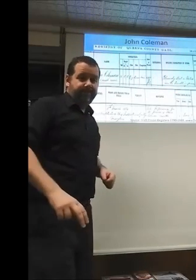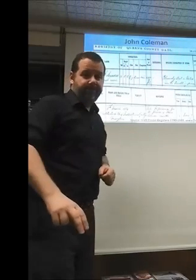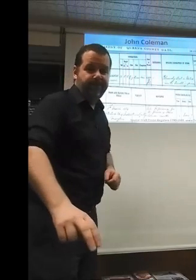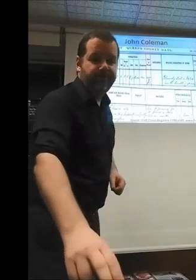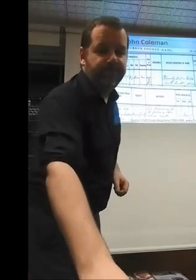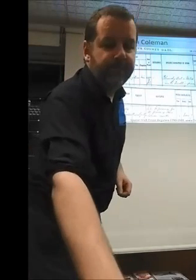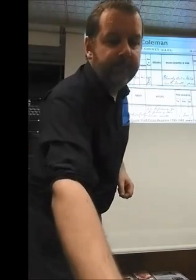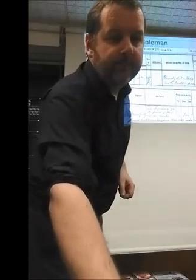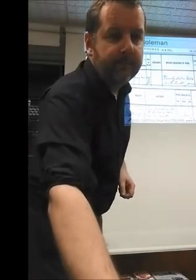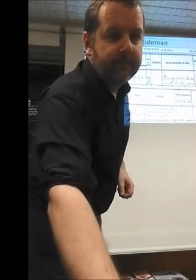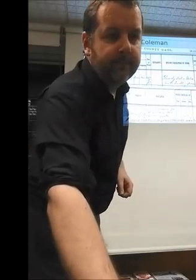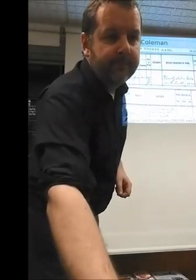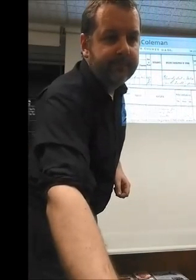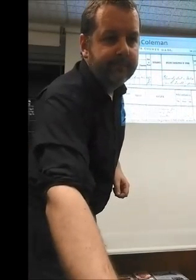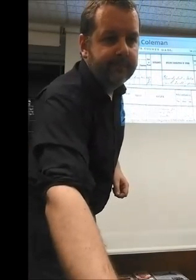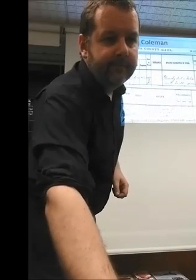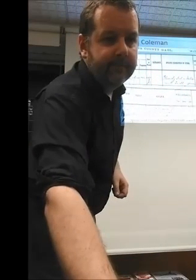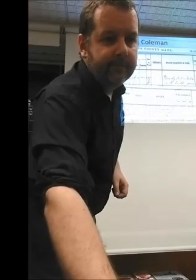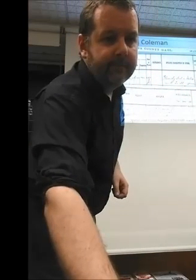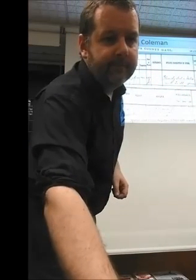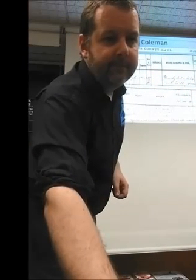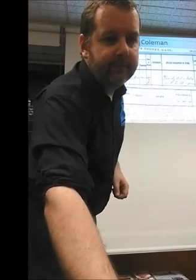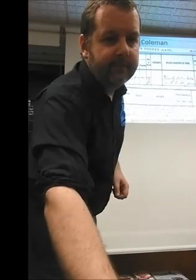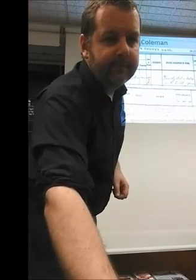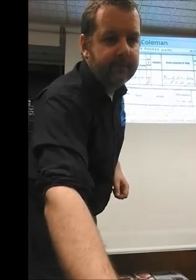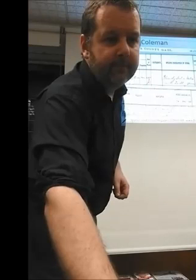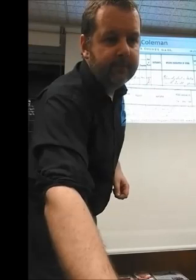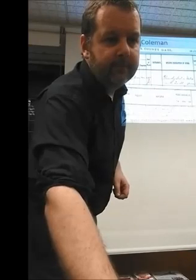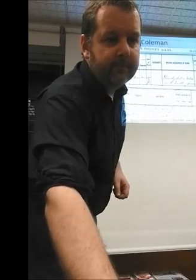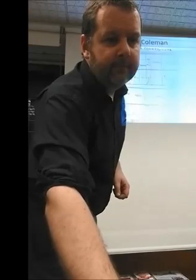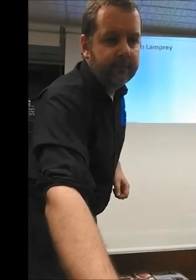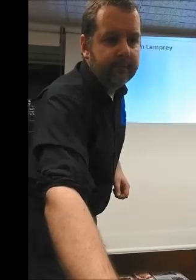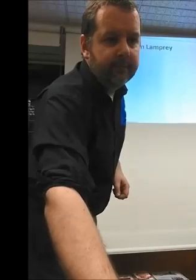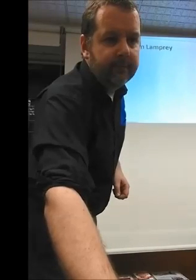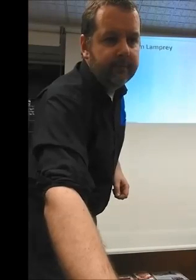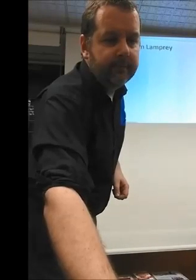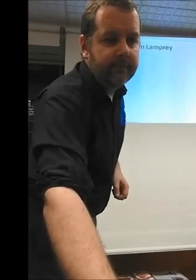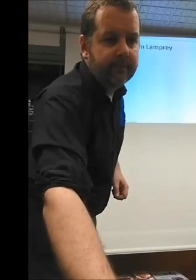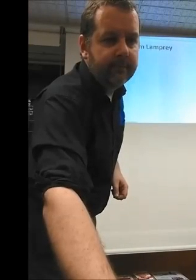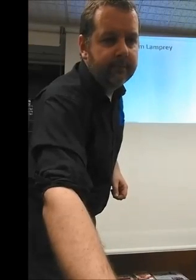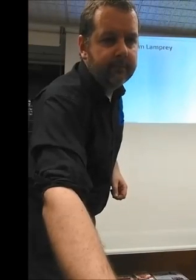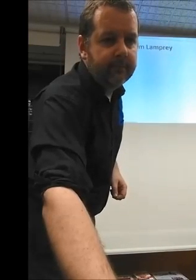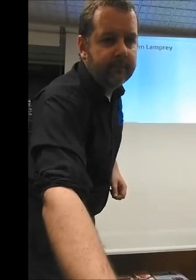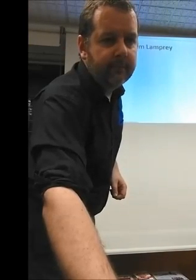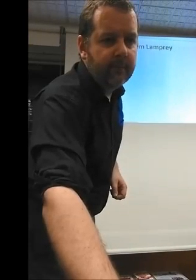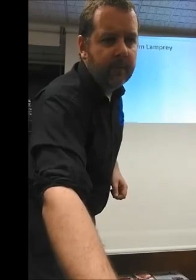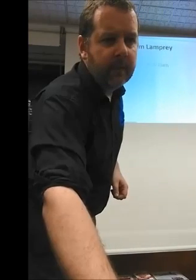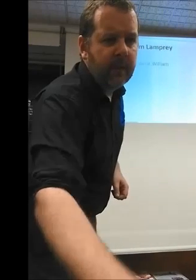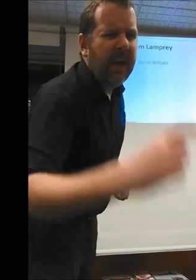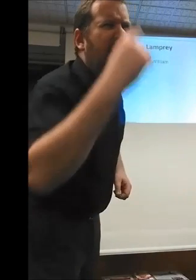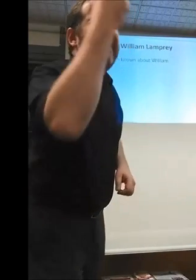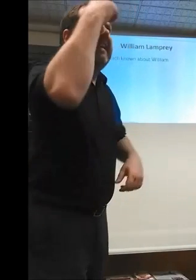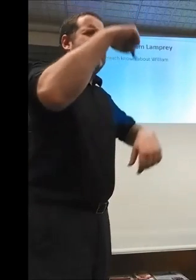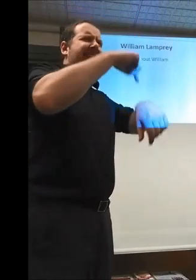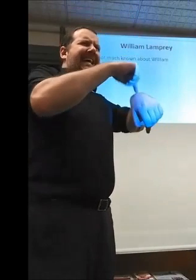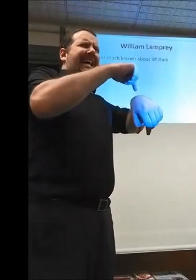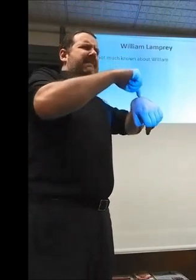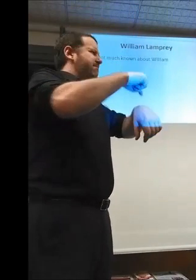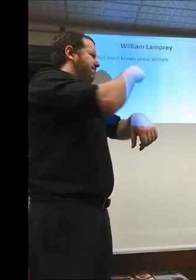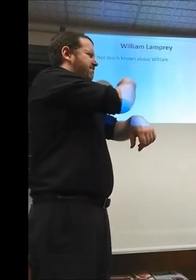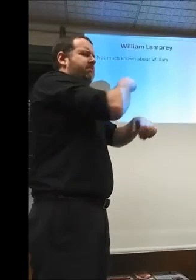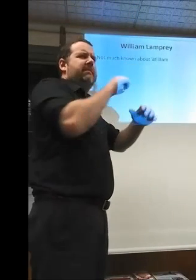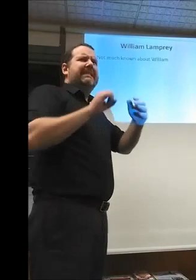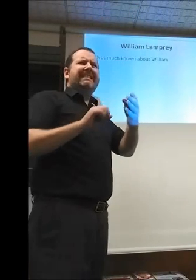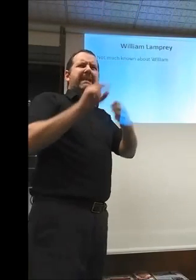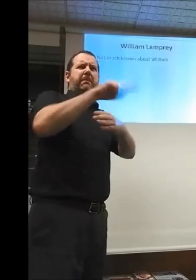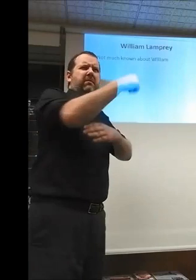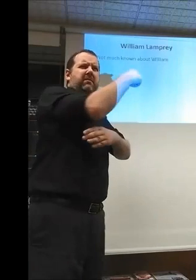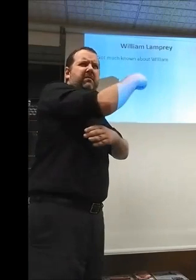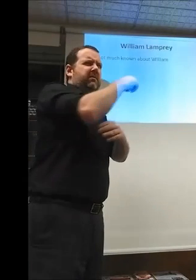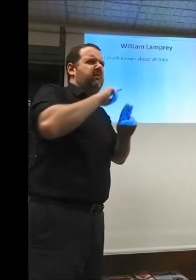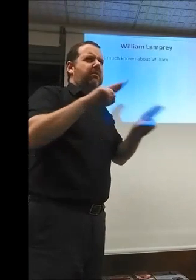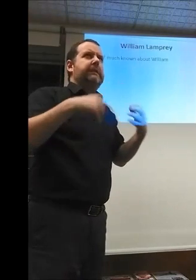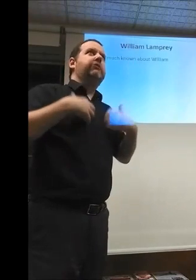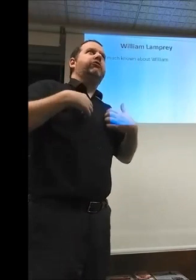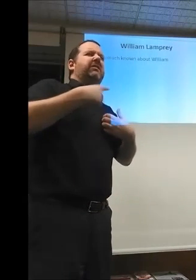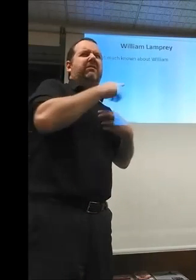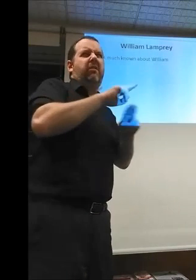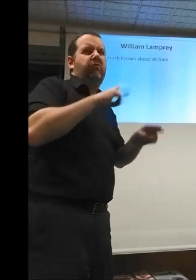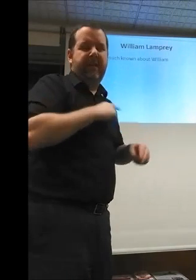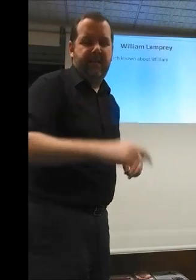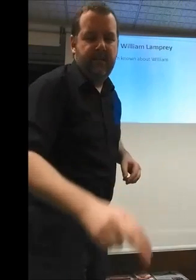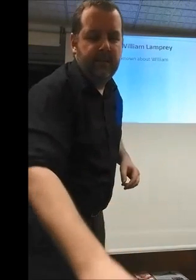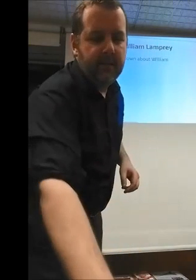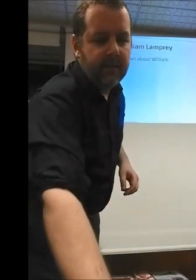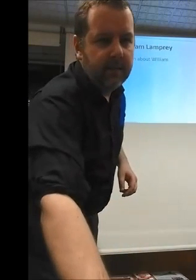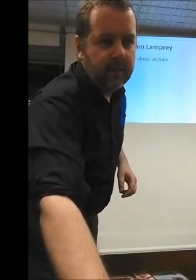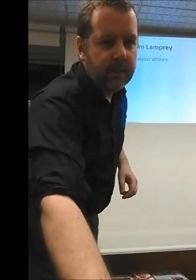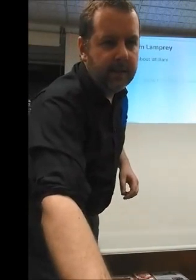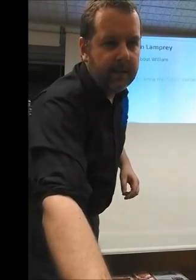So I’m going to talk about four from those four areas in the midlands.